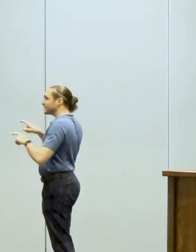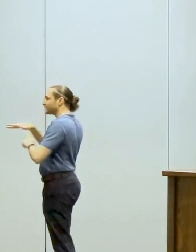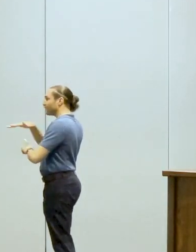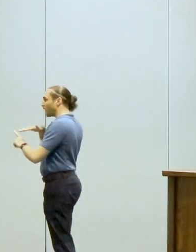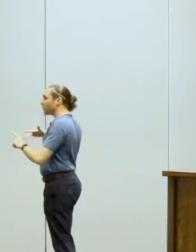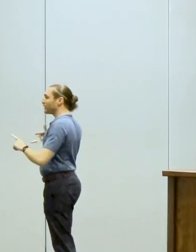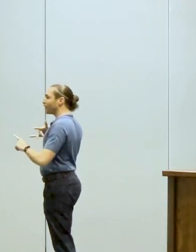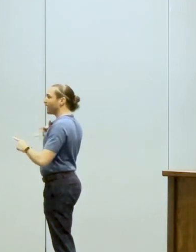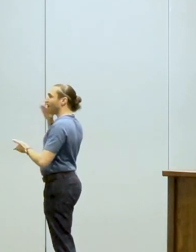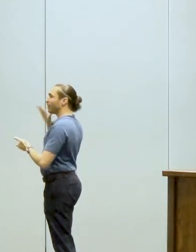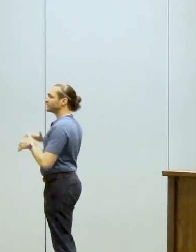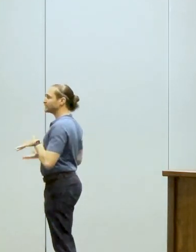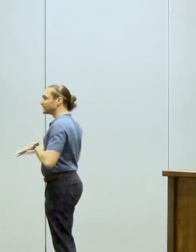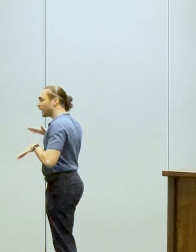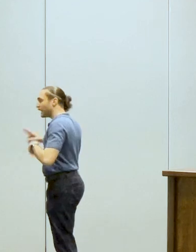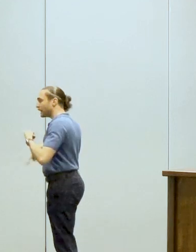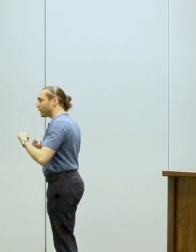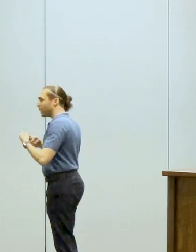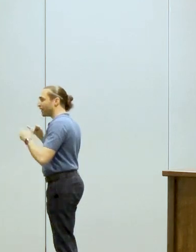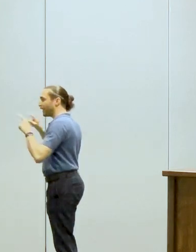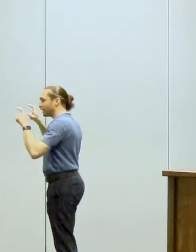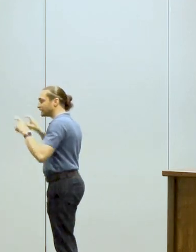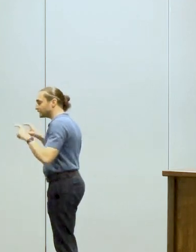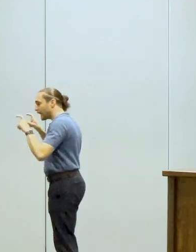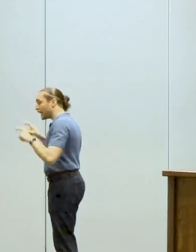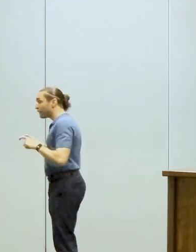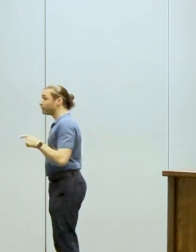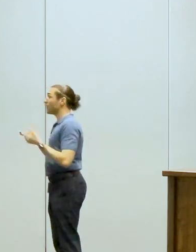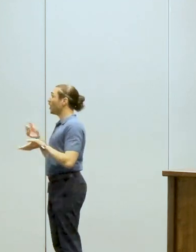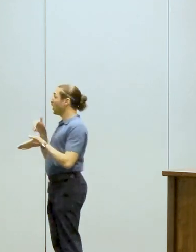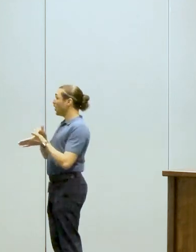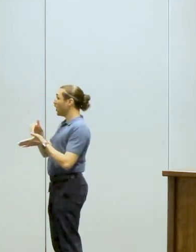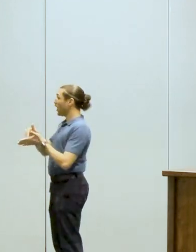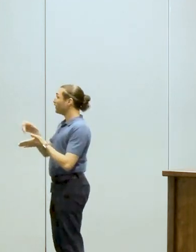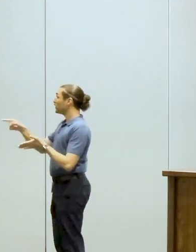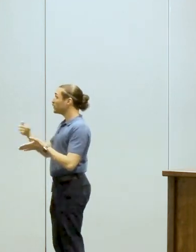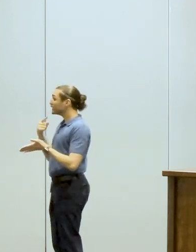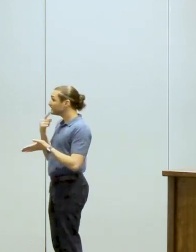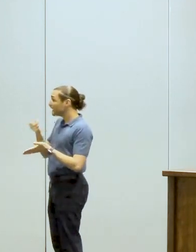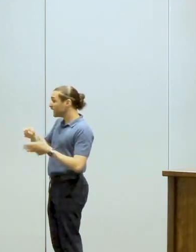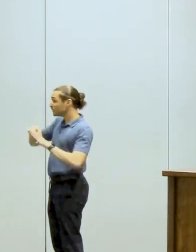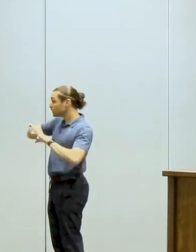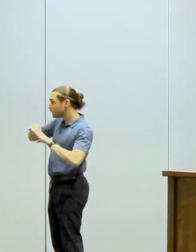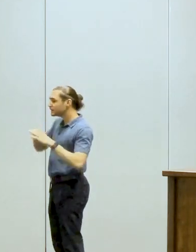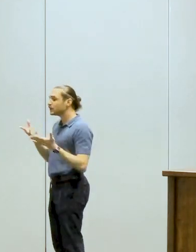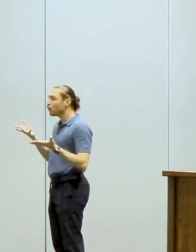from this textbook section. Oftentimes, you can just say the name of the textbook, and it can go find it online, and it gives